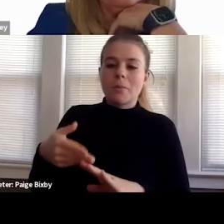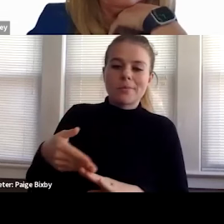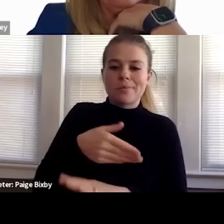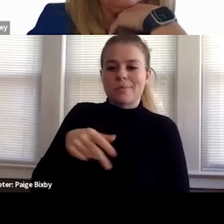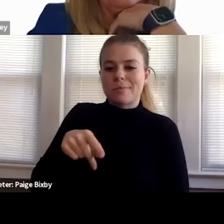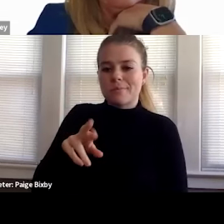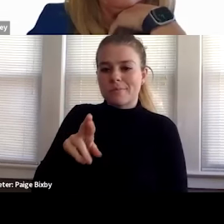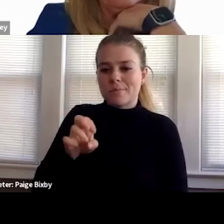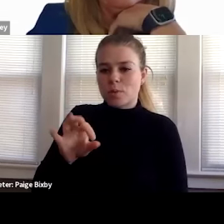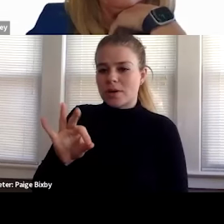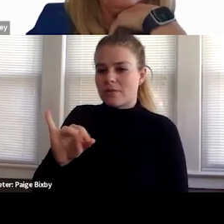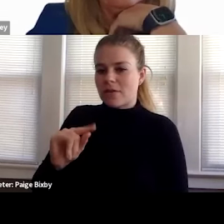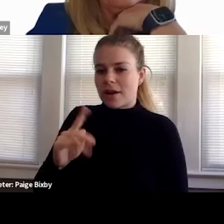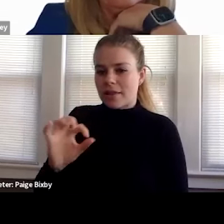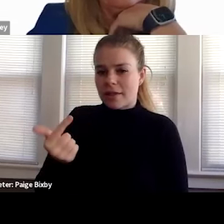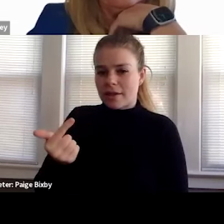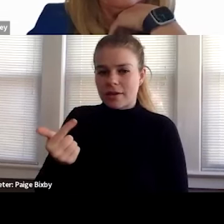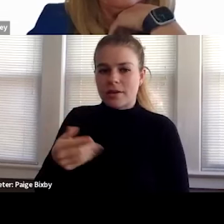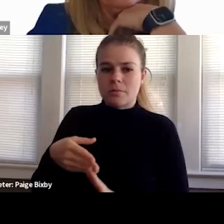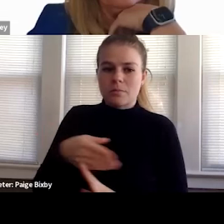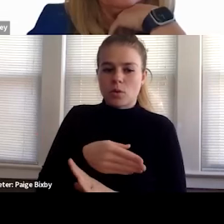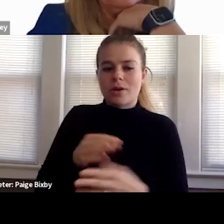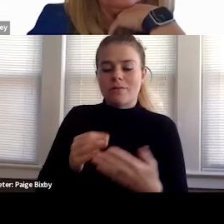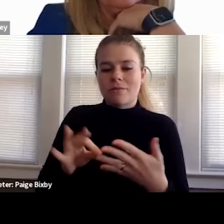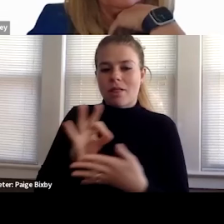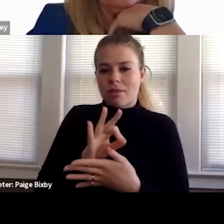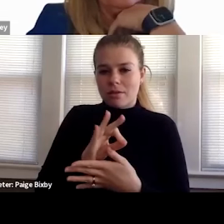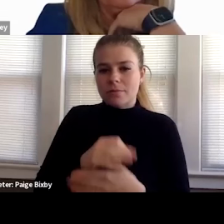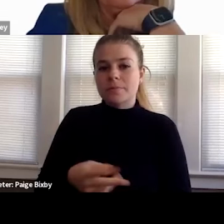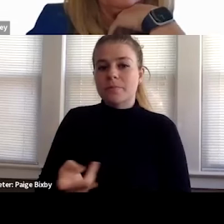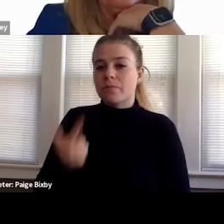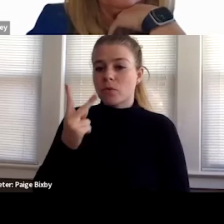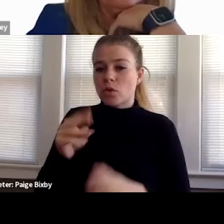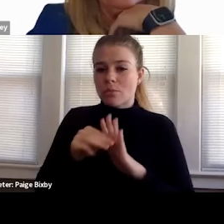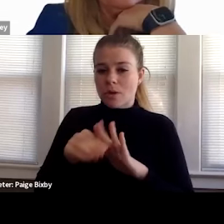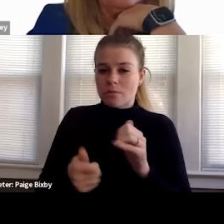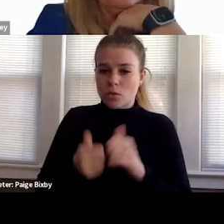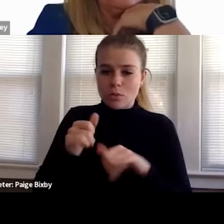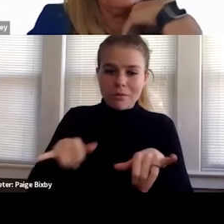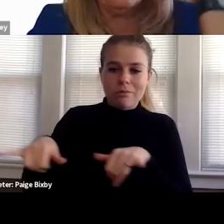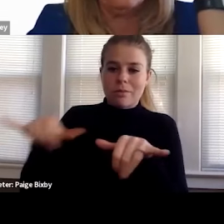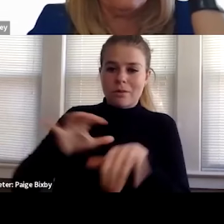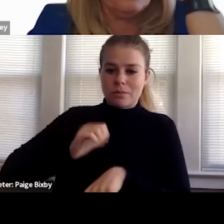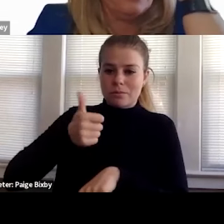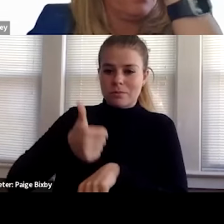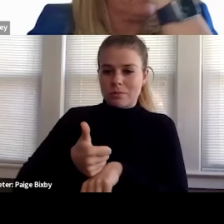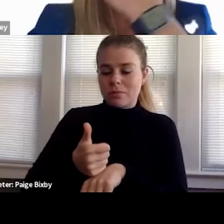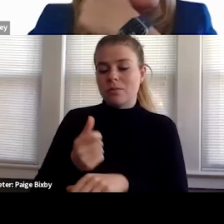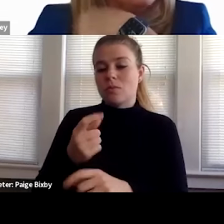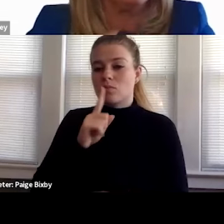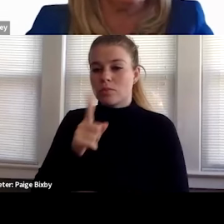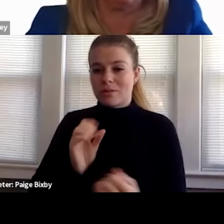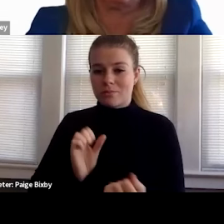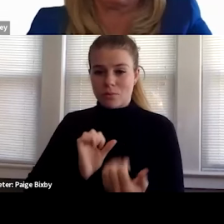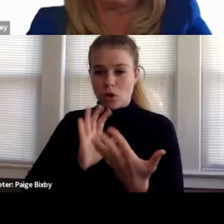These are two models most commonly implemented where the approach is to try to work with families prior